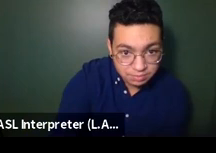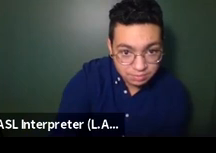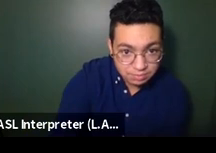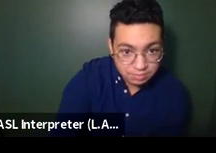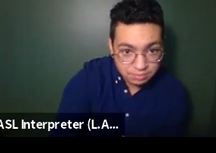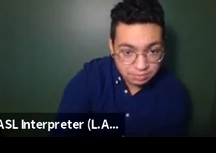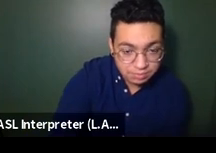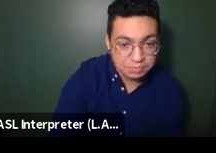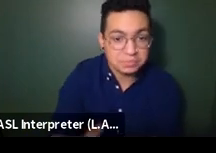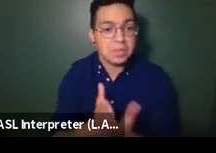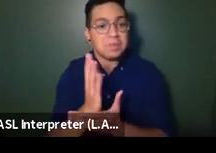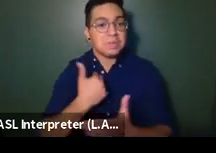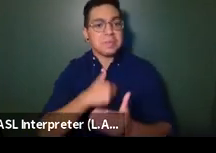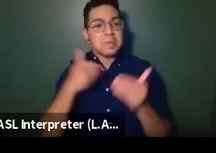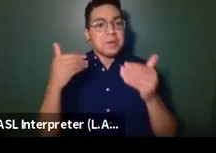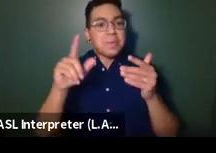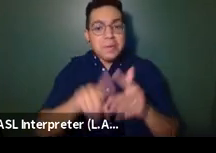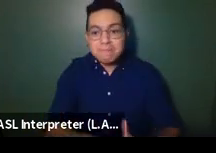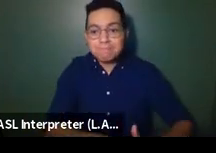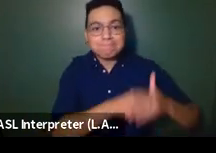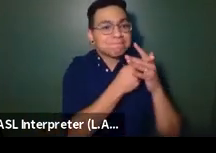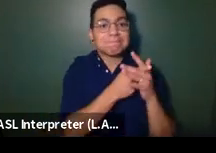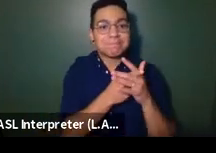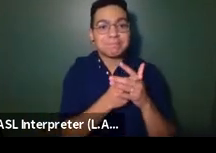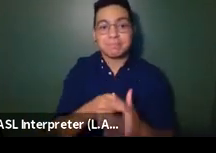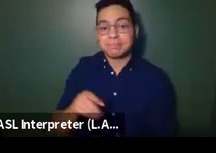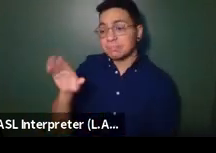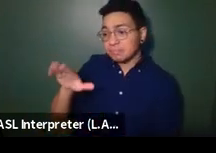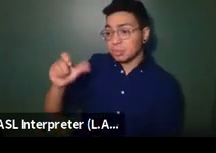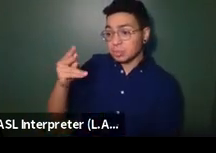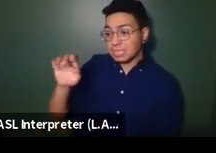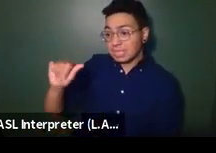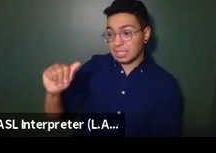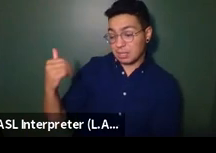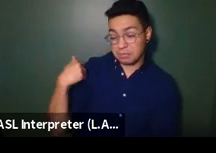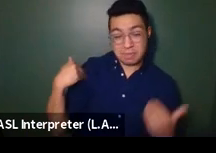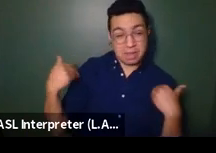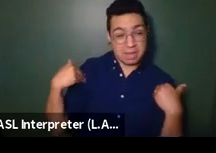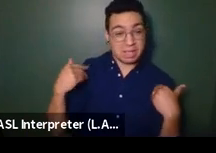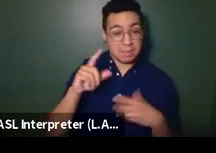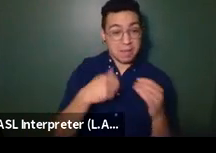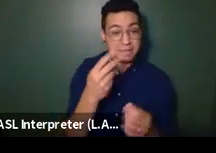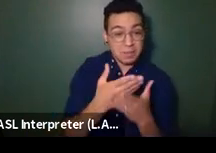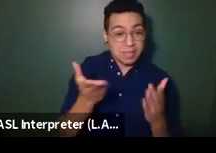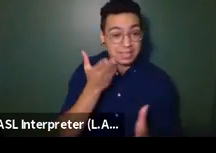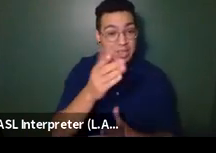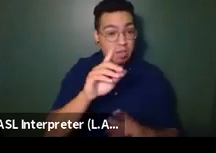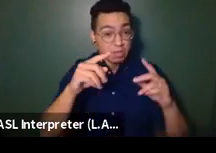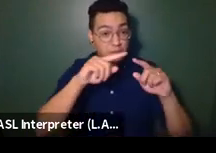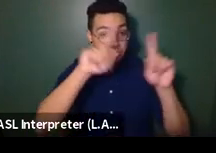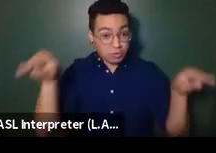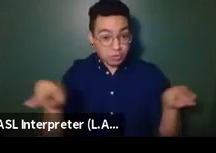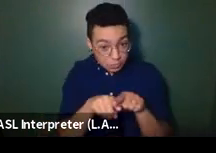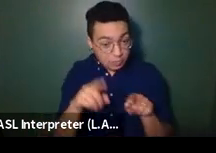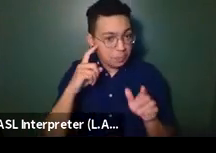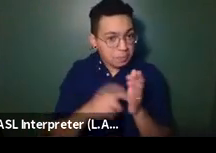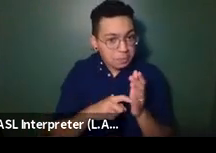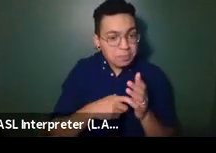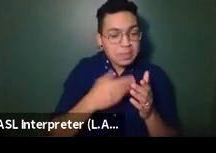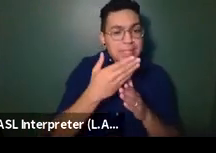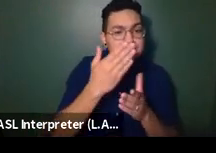ESD 189 - Amy Colburn: Alright, so let's go ahead and jump in. So Christina. I just reminded us of a few things on the screen. There's some quick reminders, but I'll go over just a quick list as well.